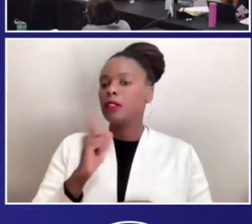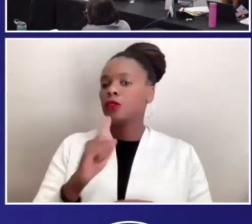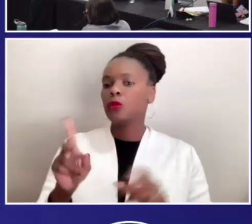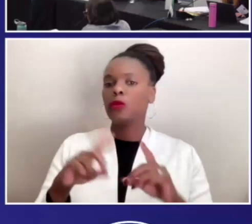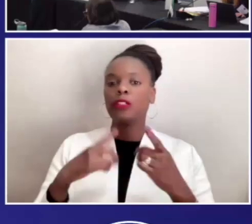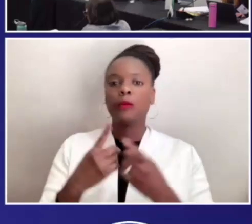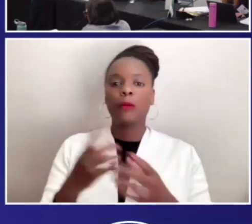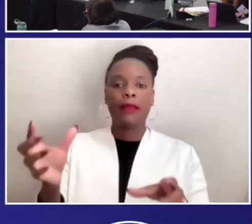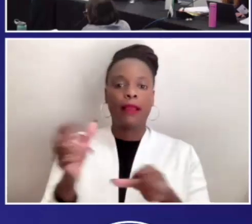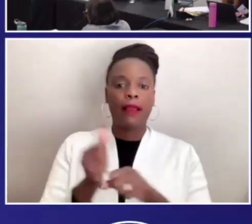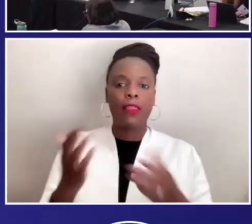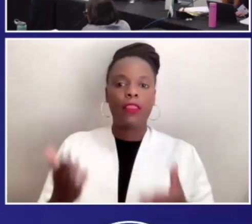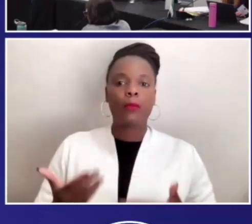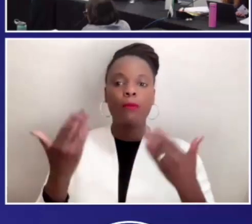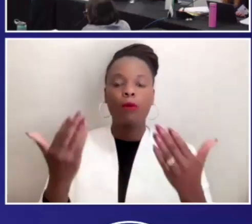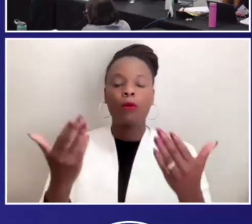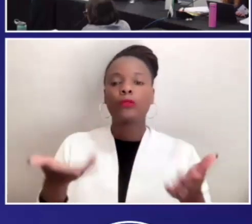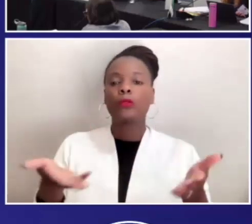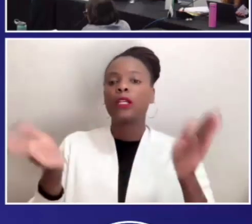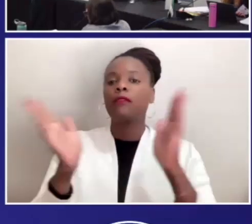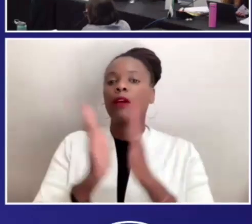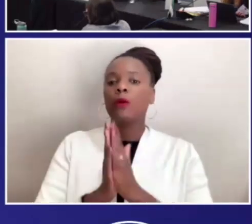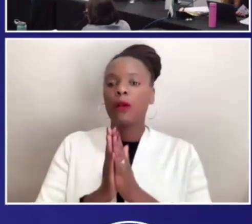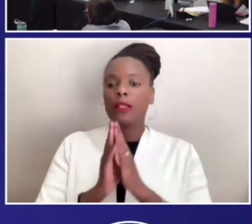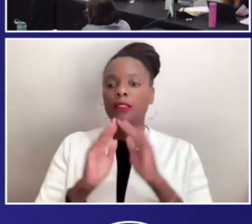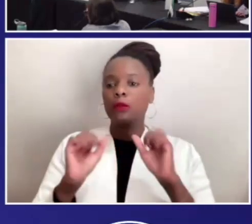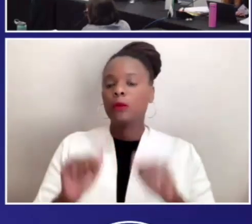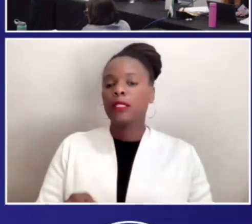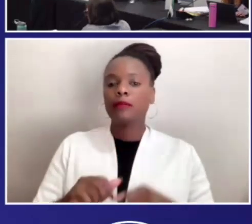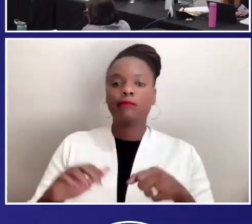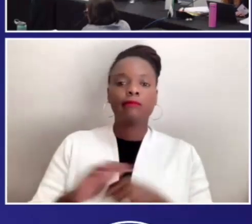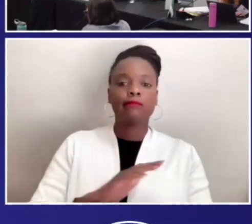and I'd like to request that we be able to fully consider it in this committee. Thank you.